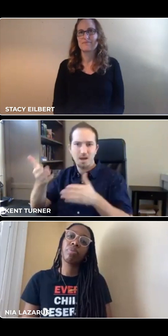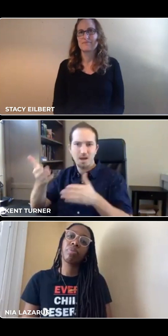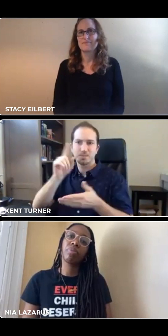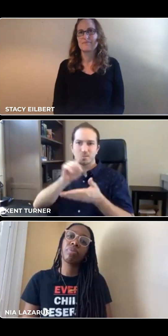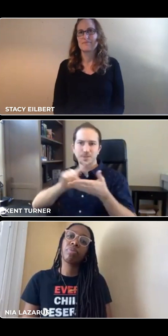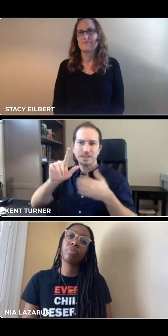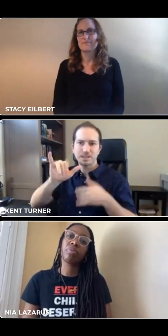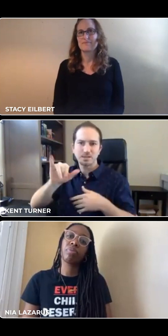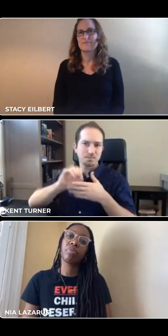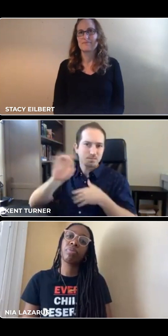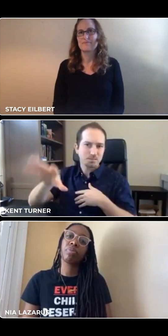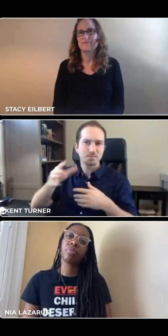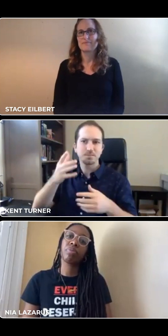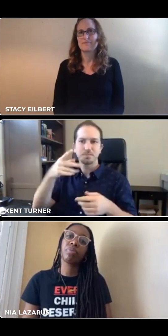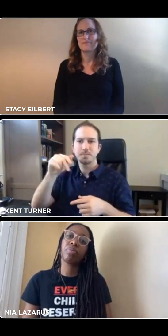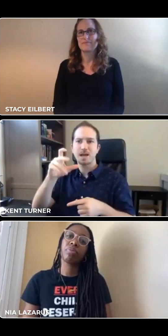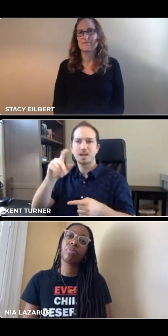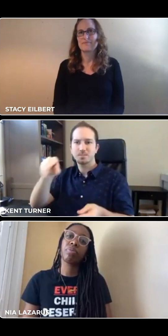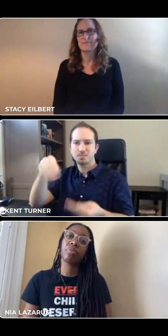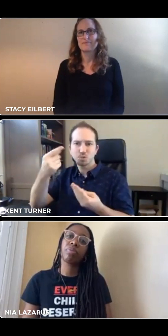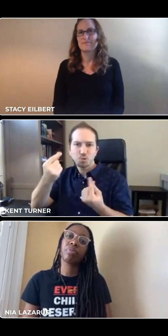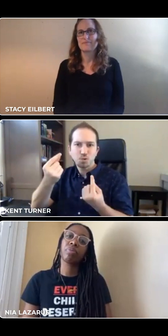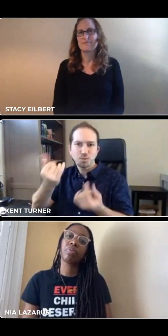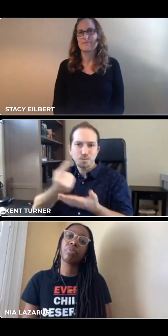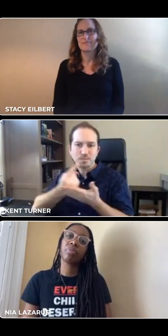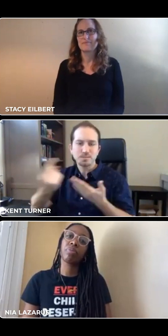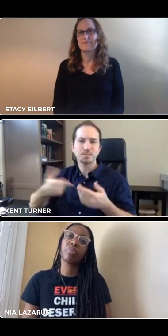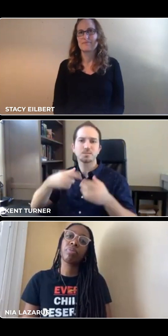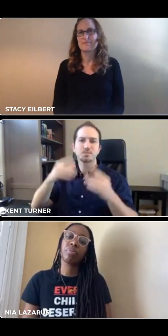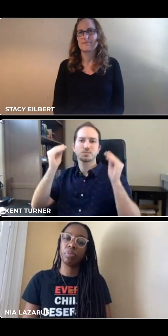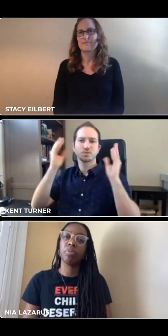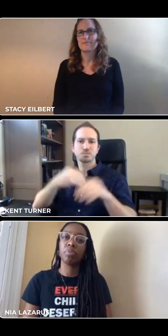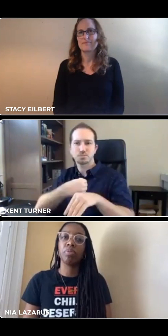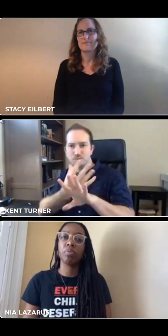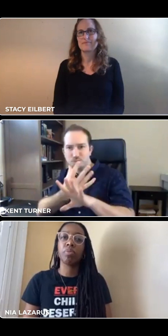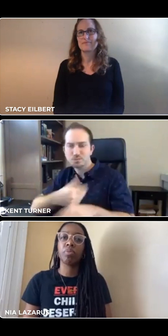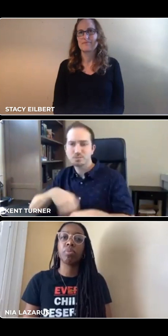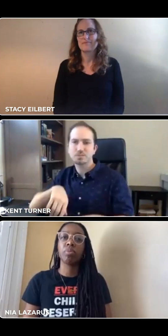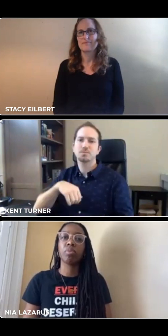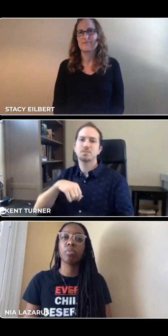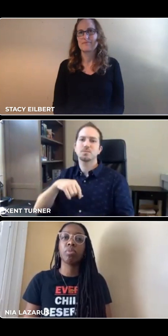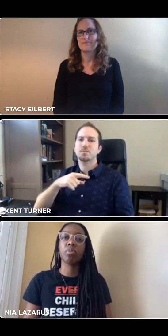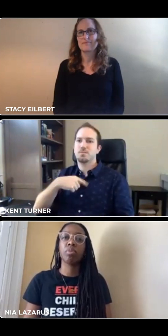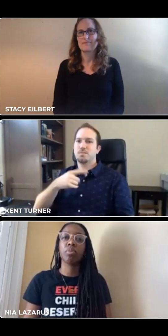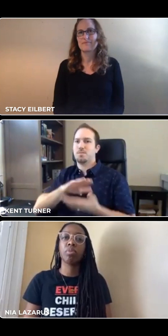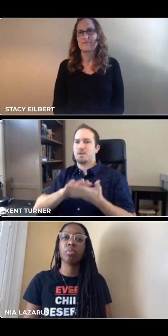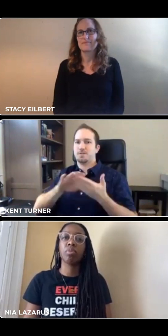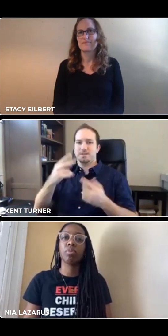school. We're fortunate enough to have a packet that we receive once a week. We have video